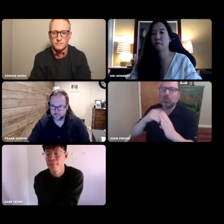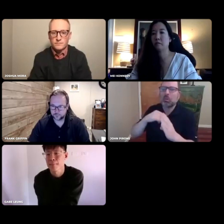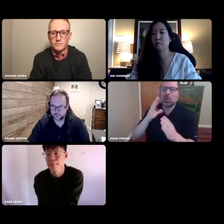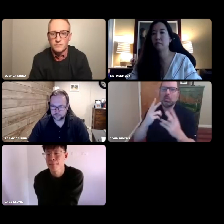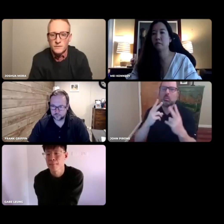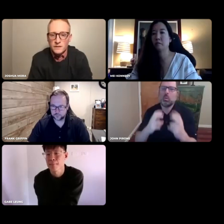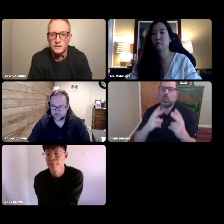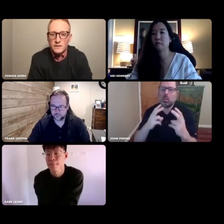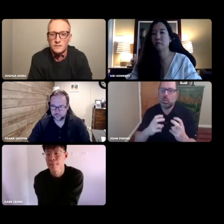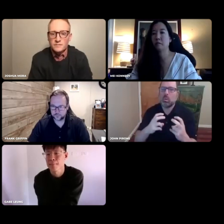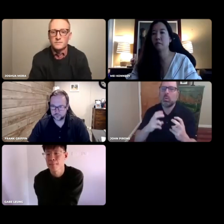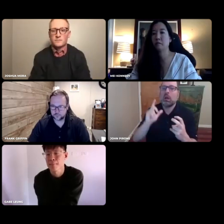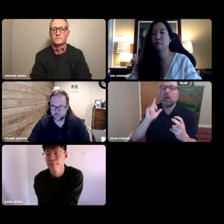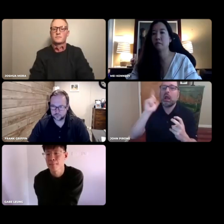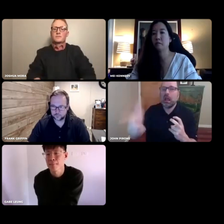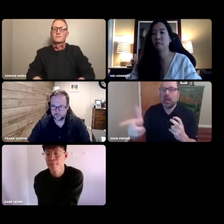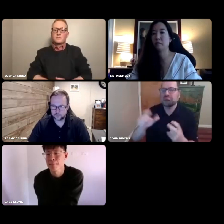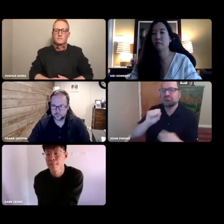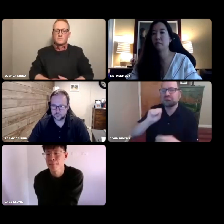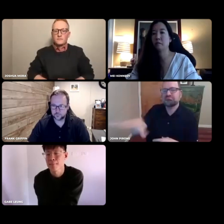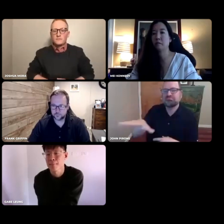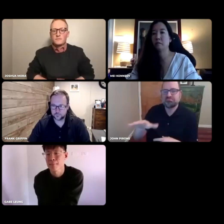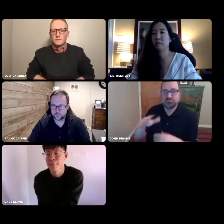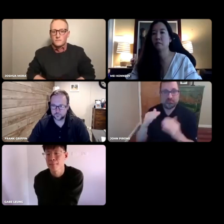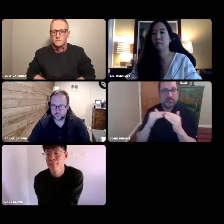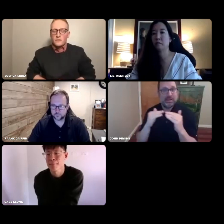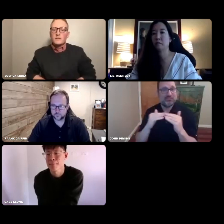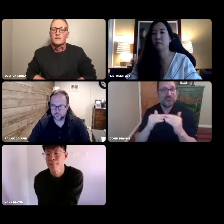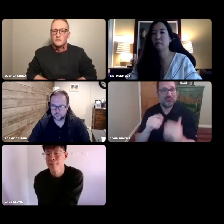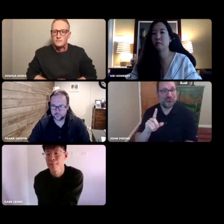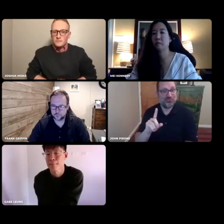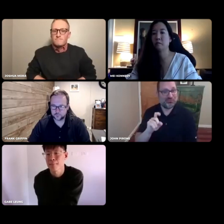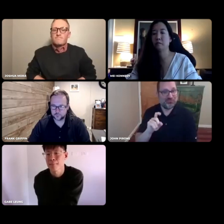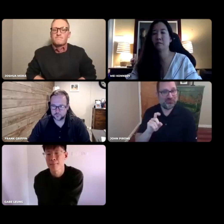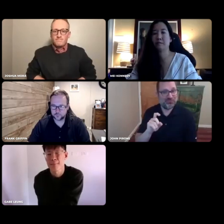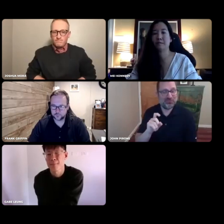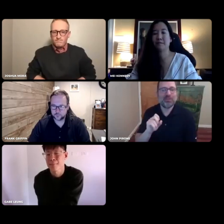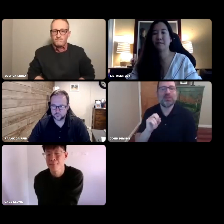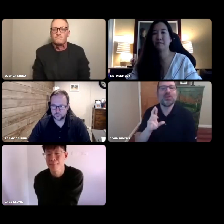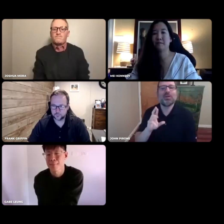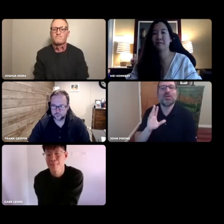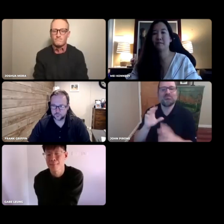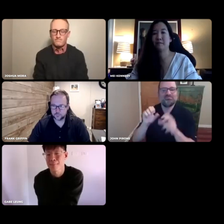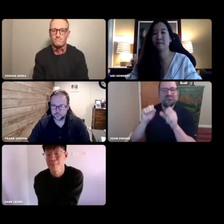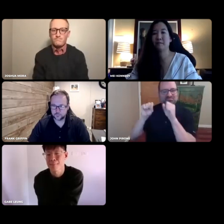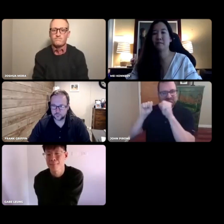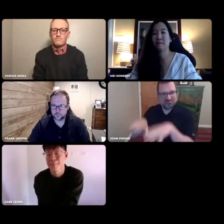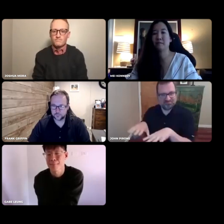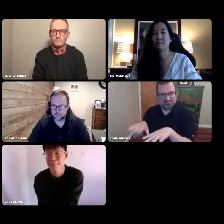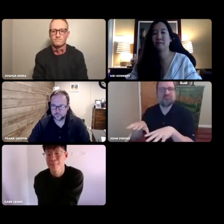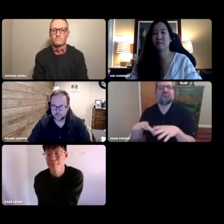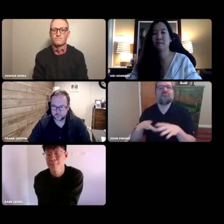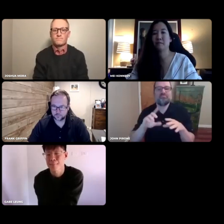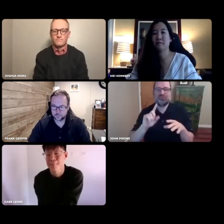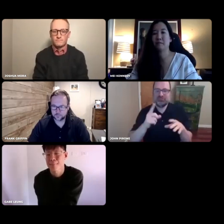Do you tell them, "Don't worry about it. I'll record it and send it to you later?" Is that fair?